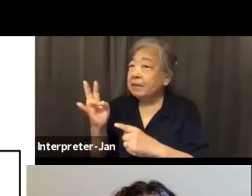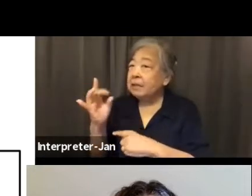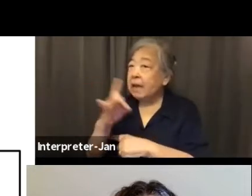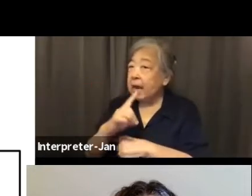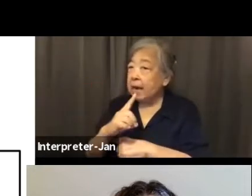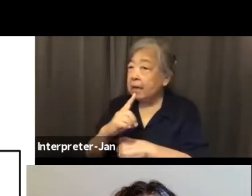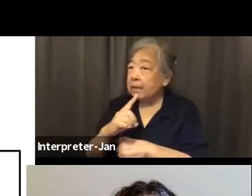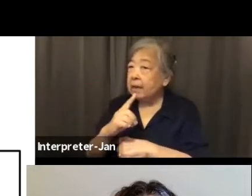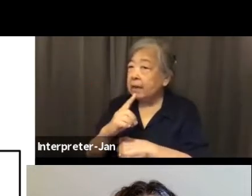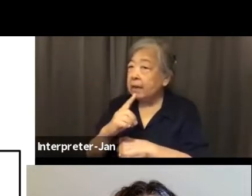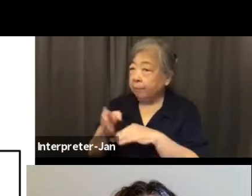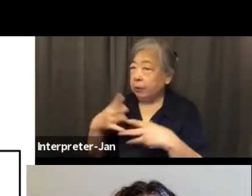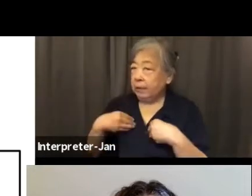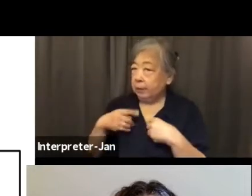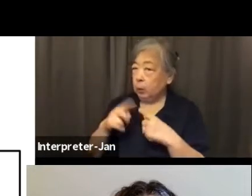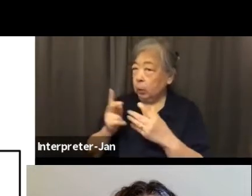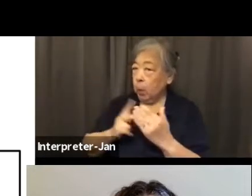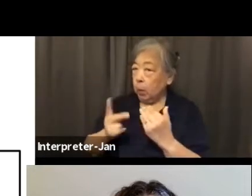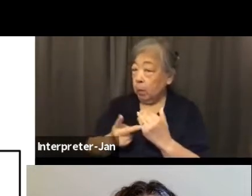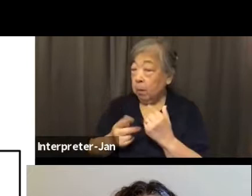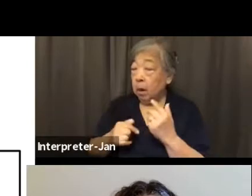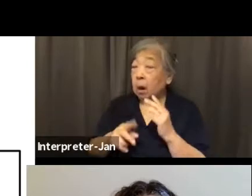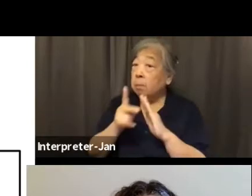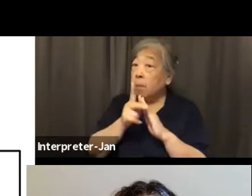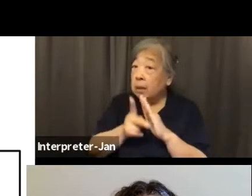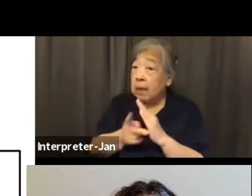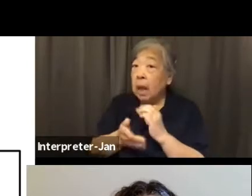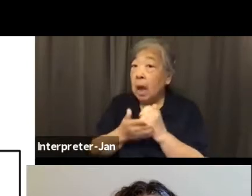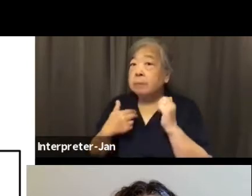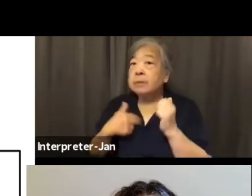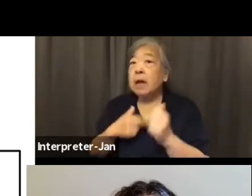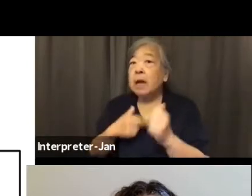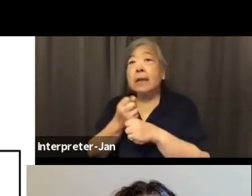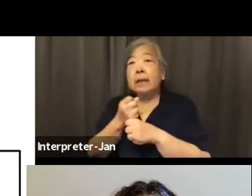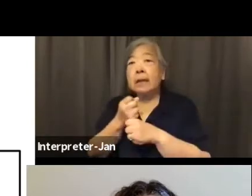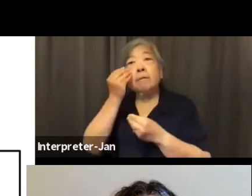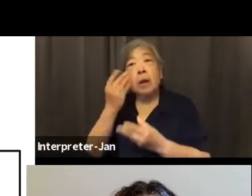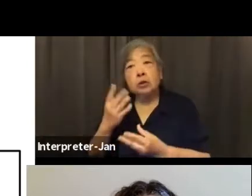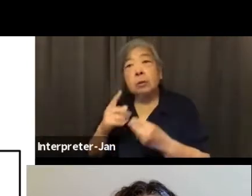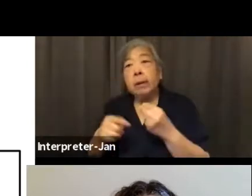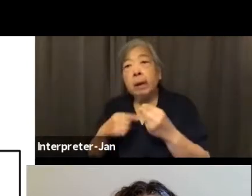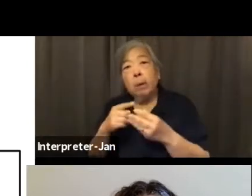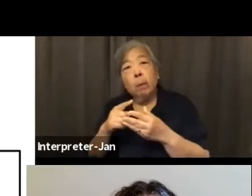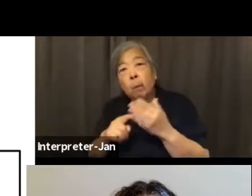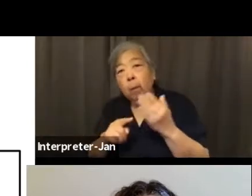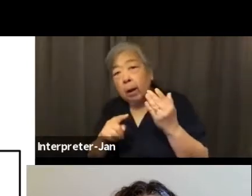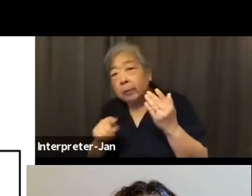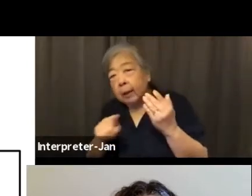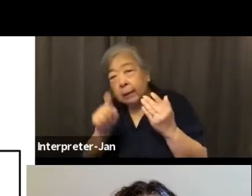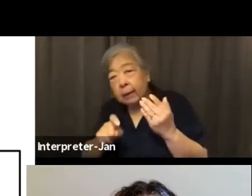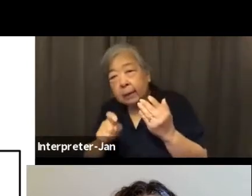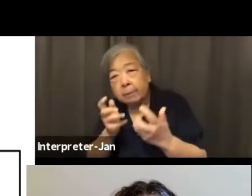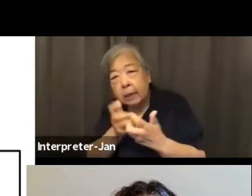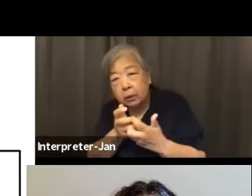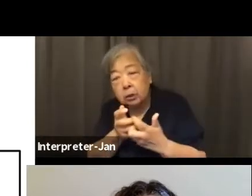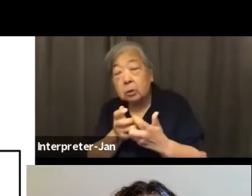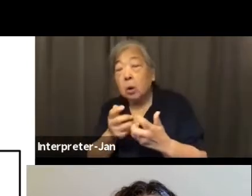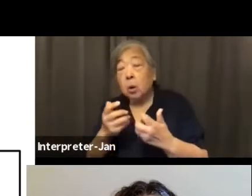This policy helps us to get information in advance about any accommodation needs so that we may prepare in time for when the program begins.